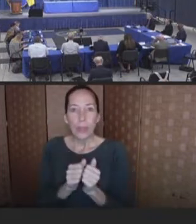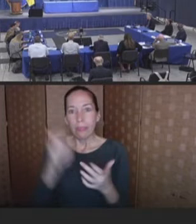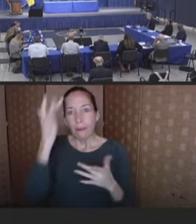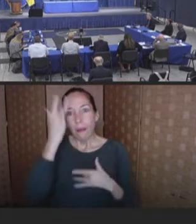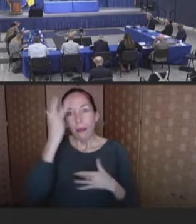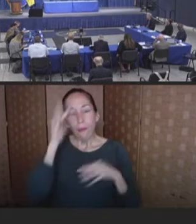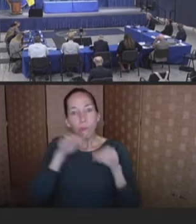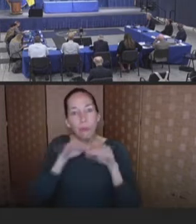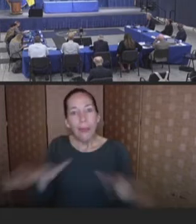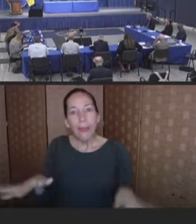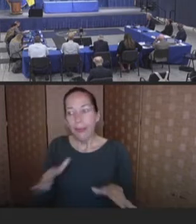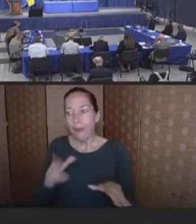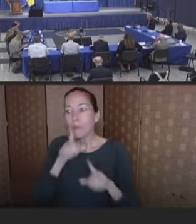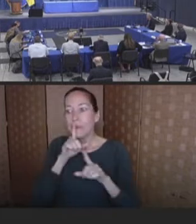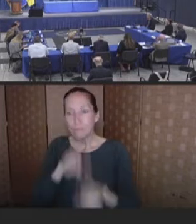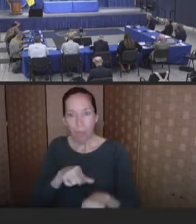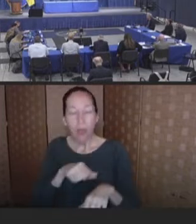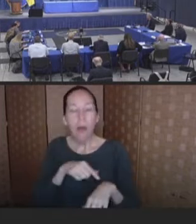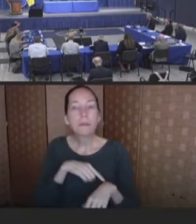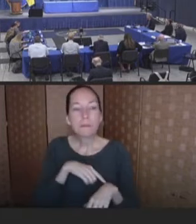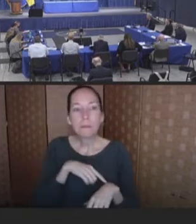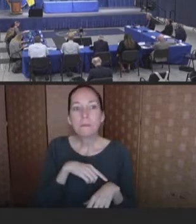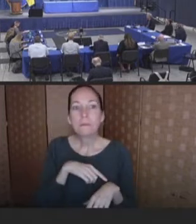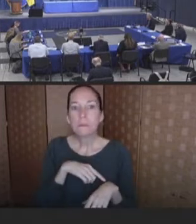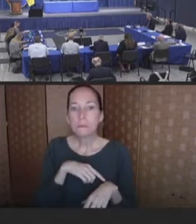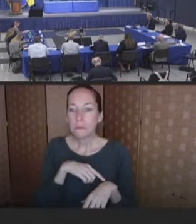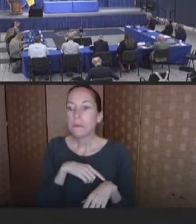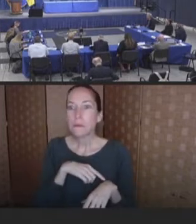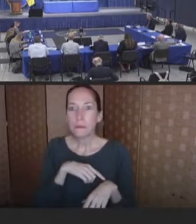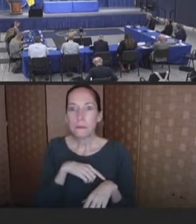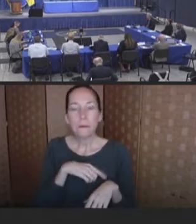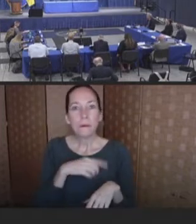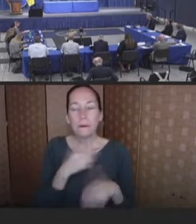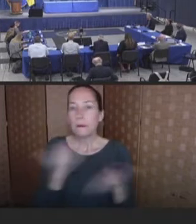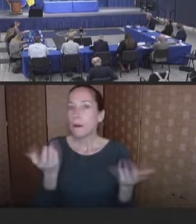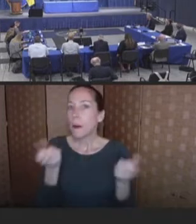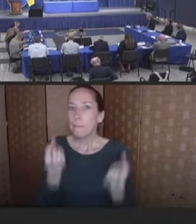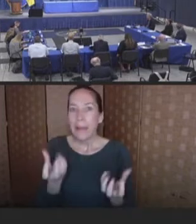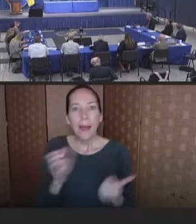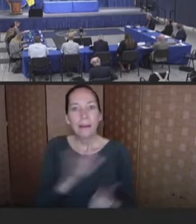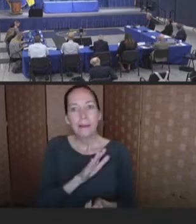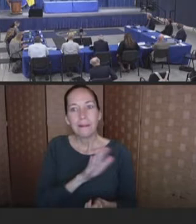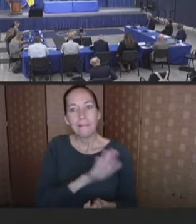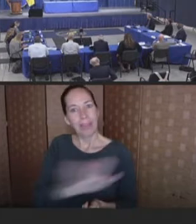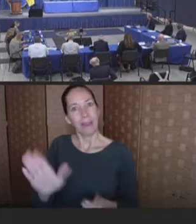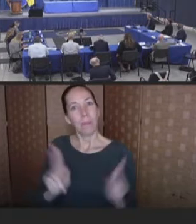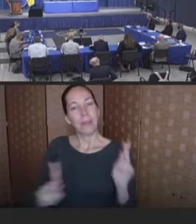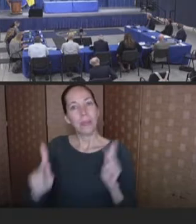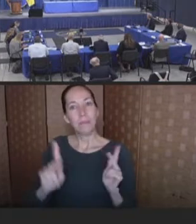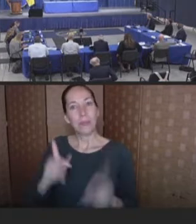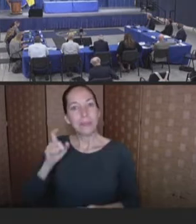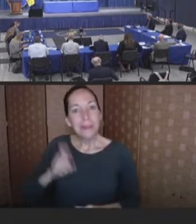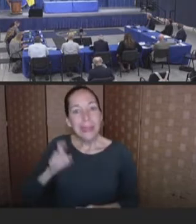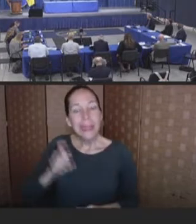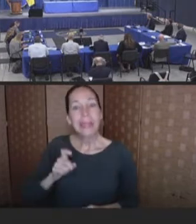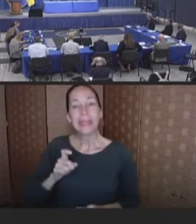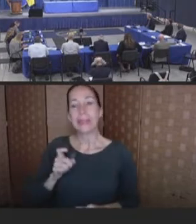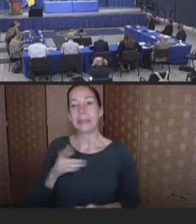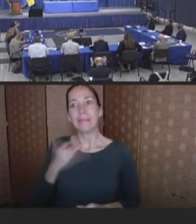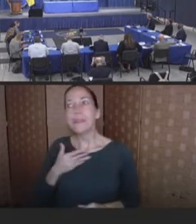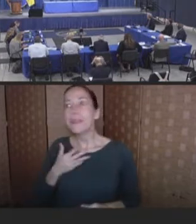on an ongoing basis, many of their own needs and priorities are not acknowledged or addressed